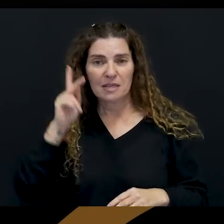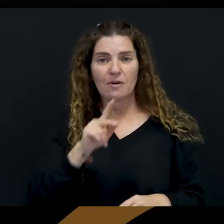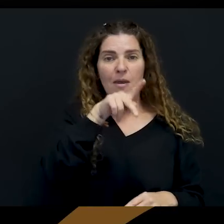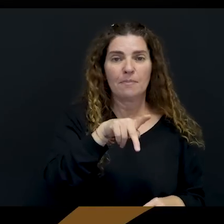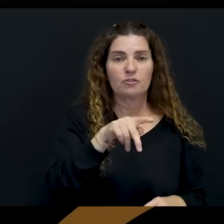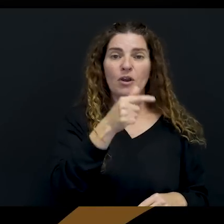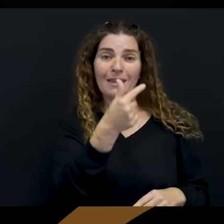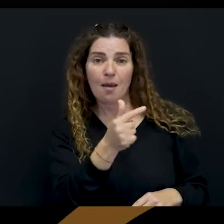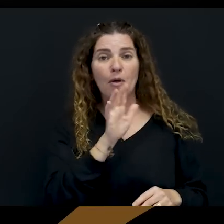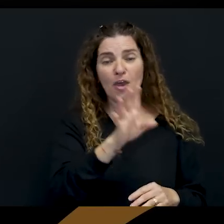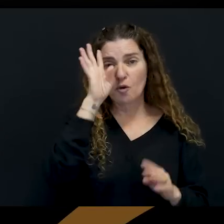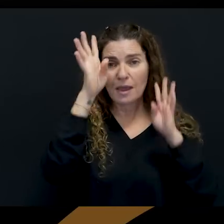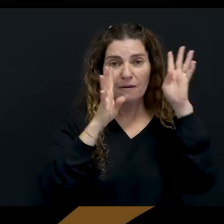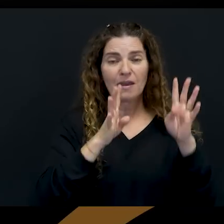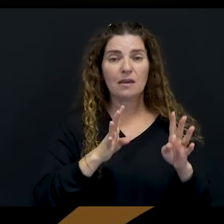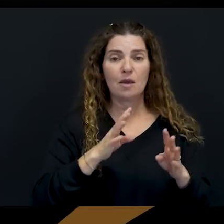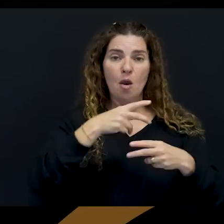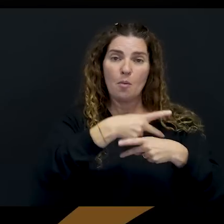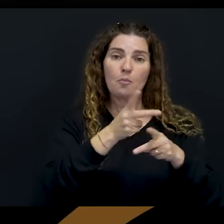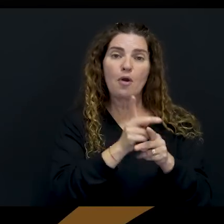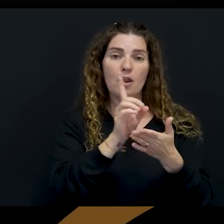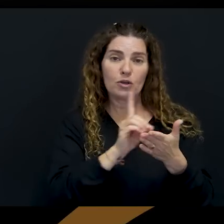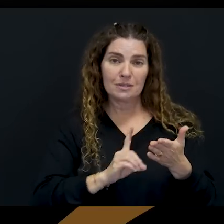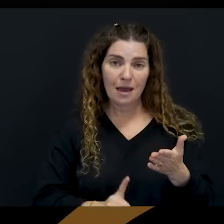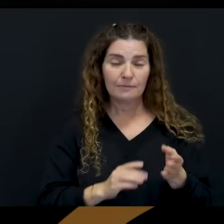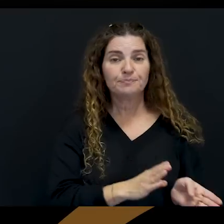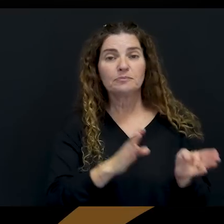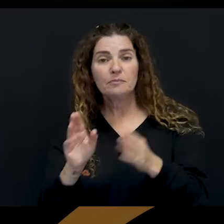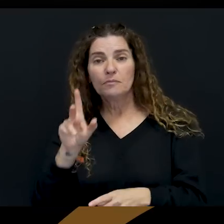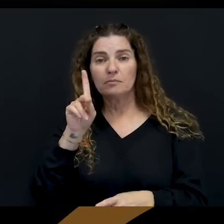From Procter & Gamble's innovative approach to accessible product design,